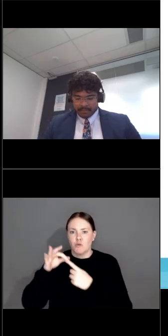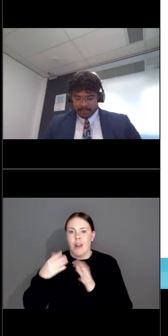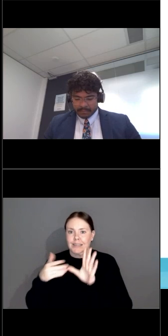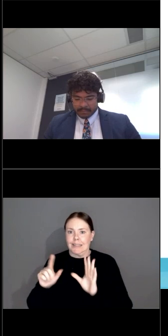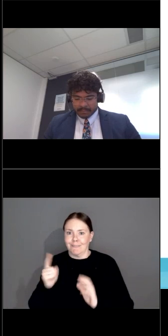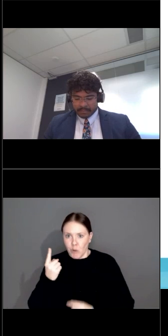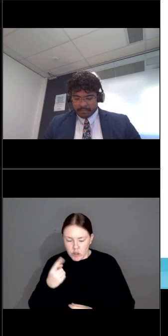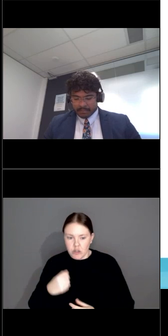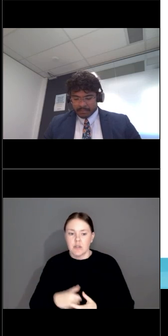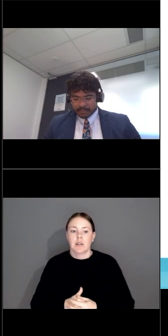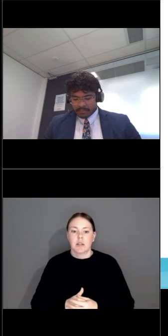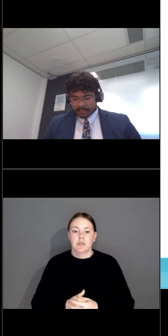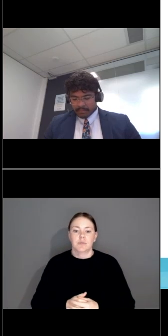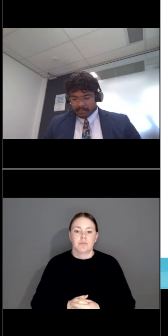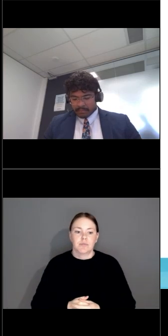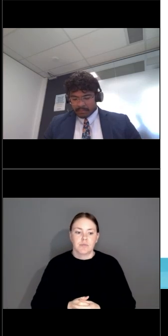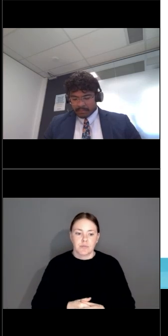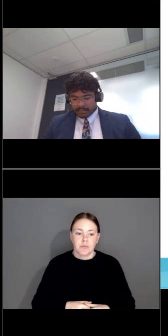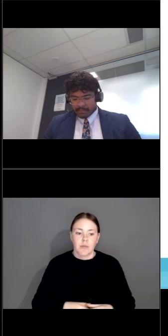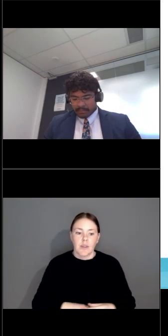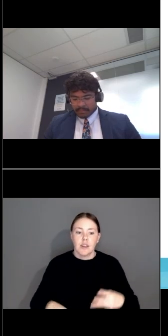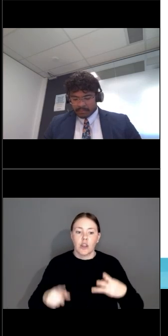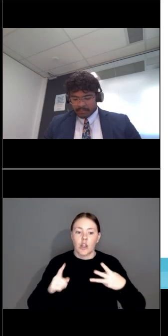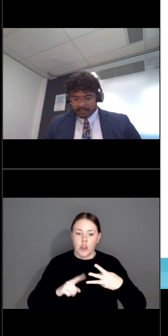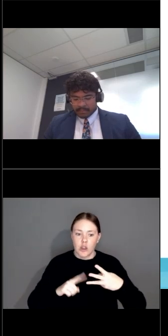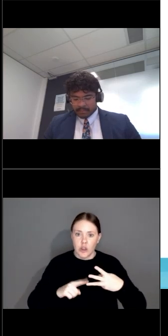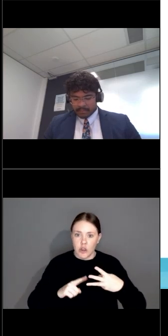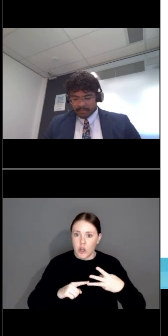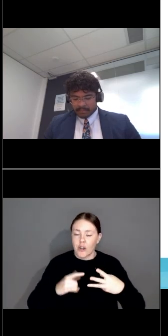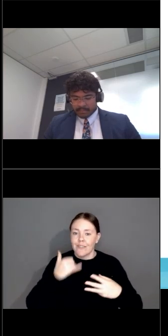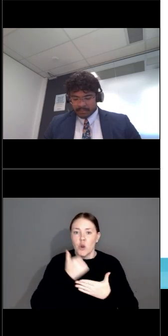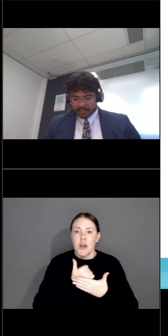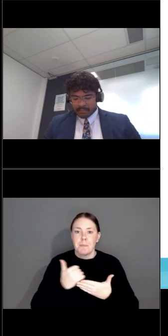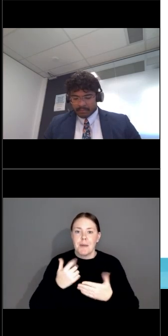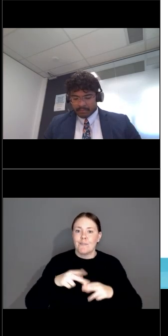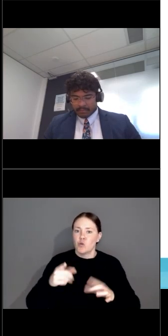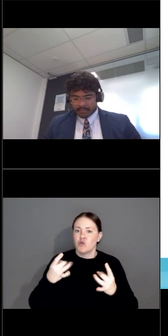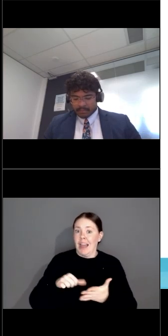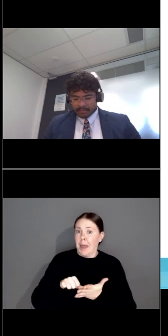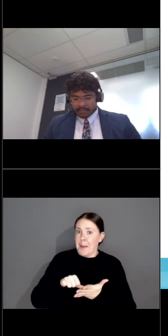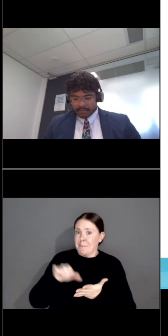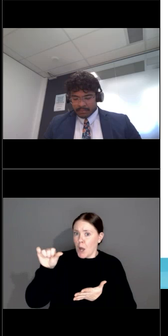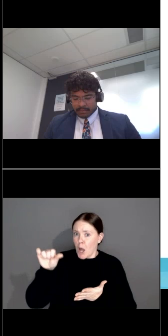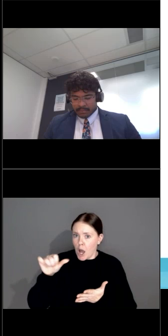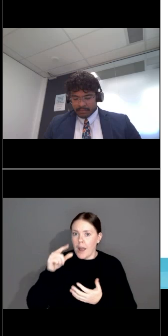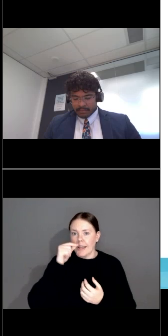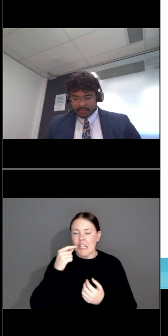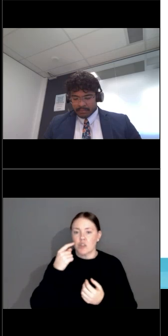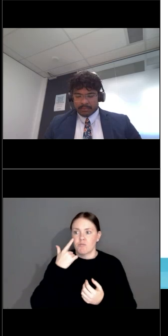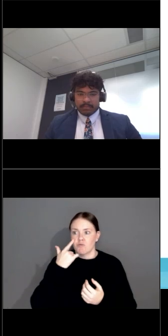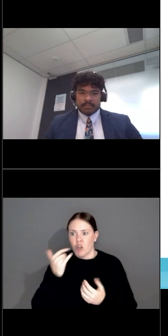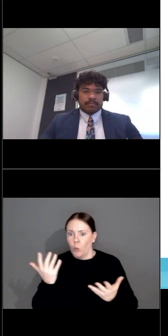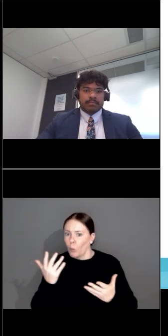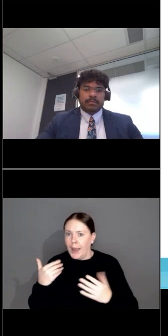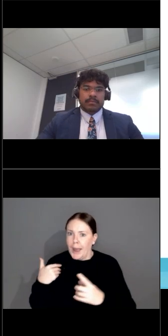to check on the progress of that application um our website has heaps of free Legal Information